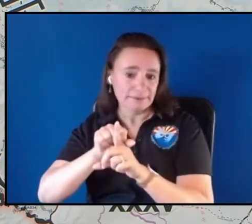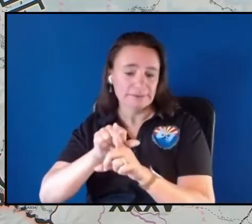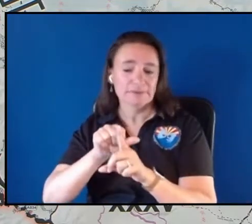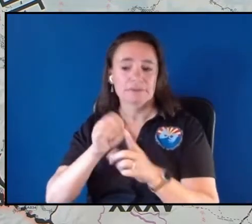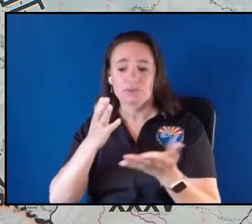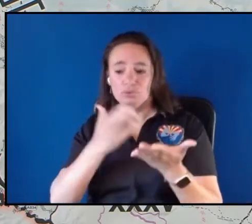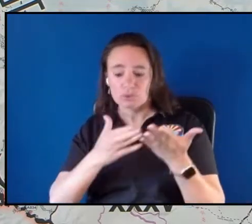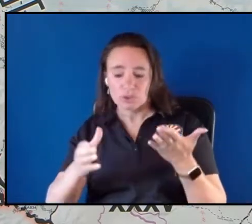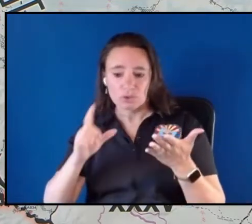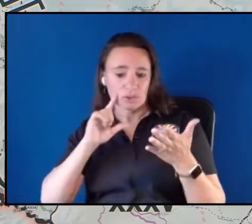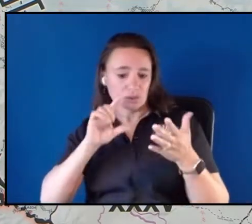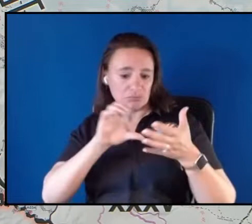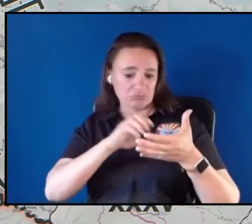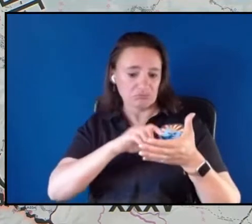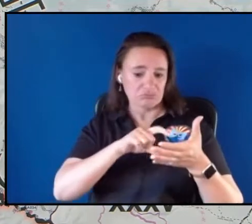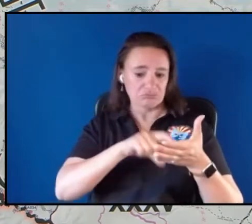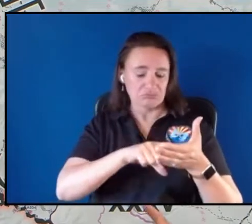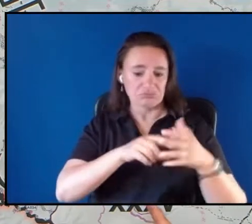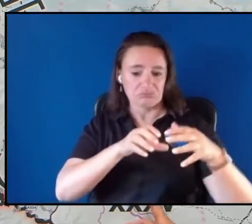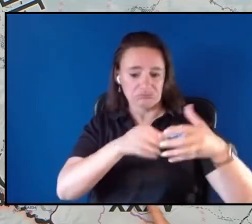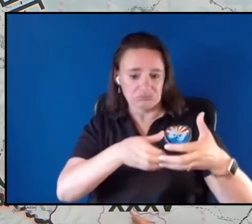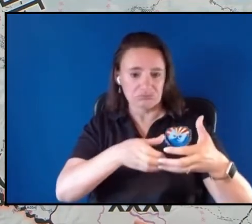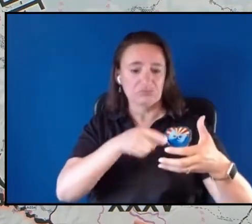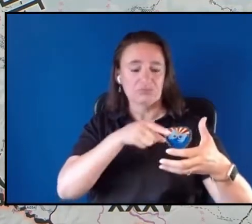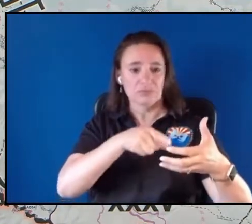be able to assist anything that that we would have a new start